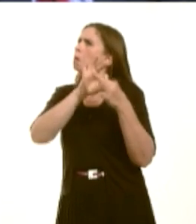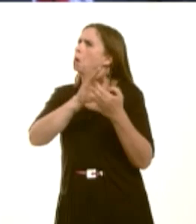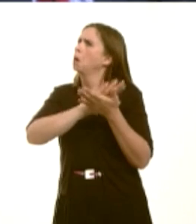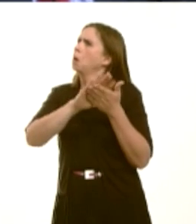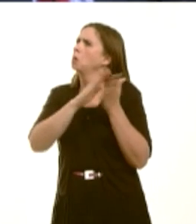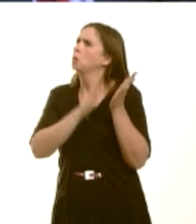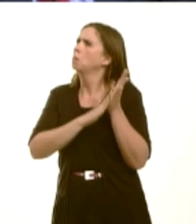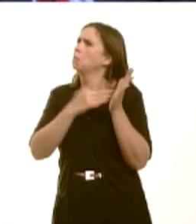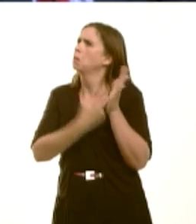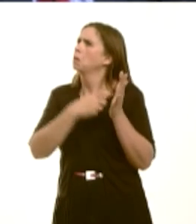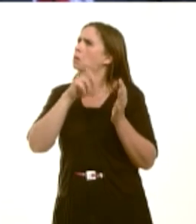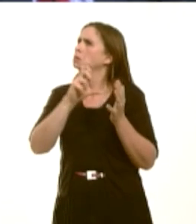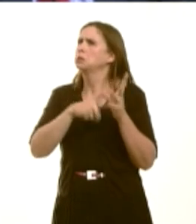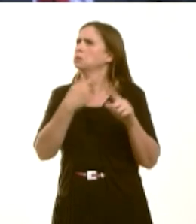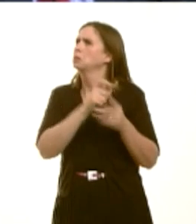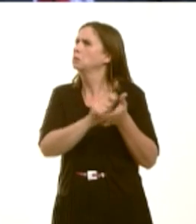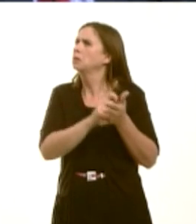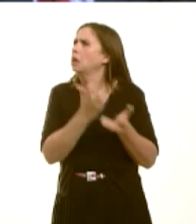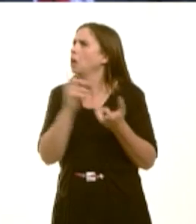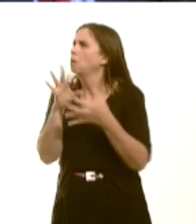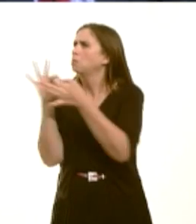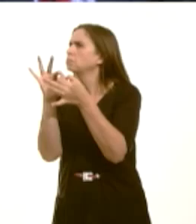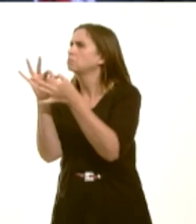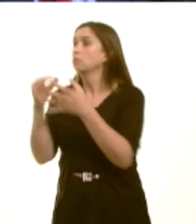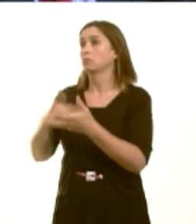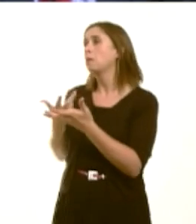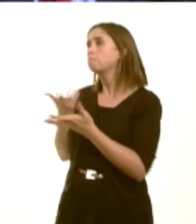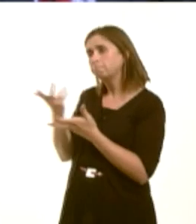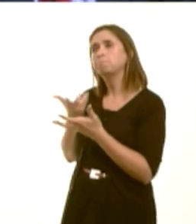But it is right to say that, in the discussions I had with the First Minister of Scotland,